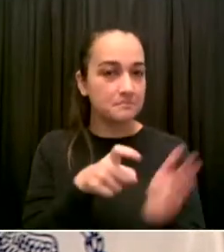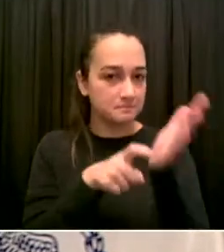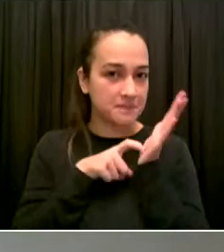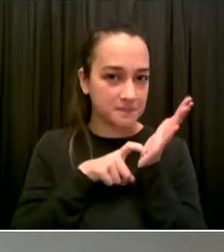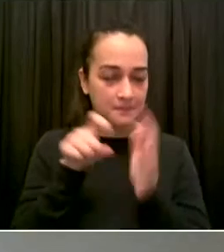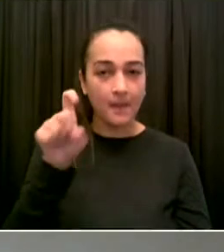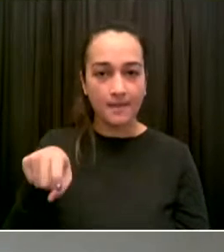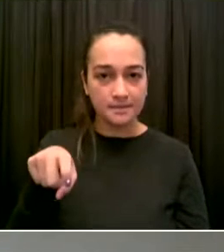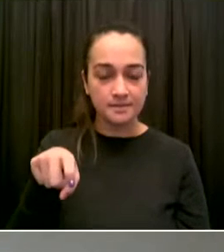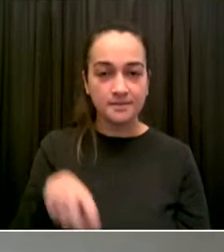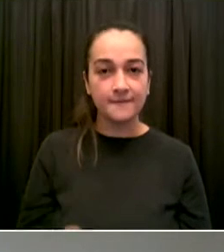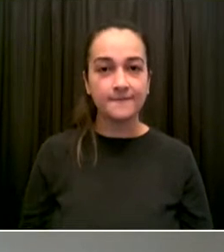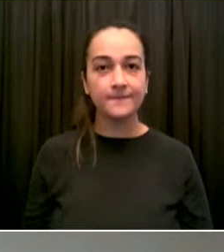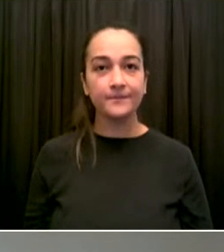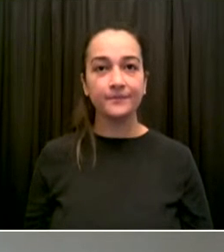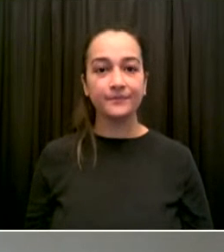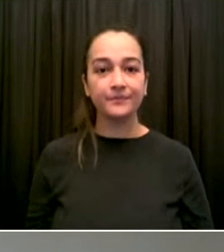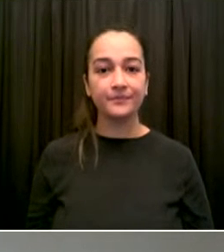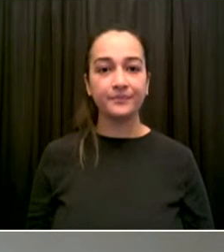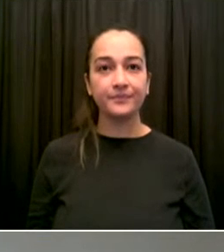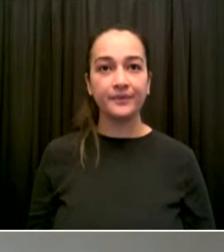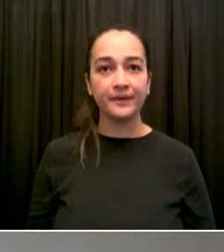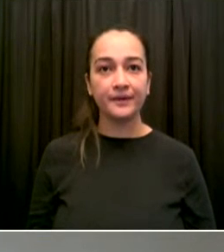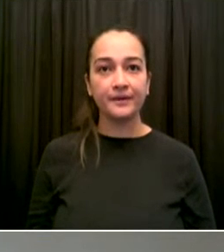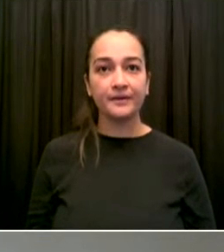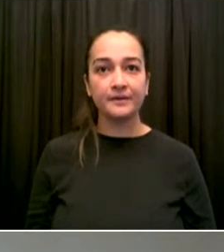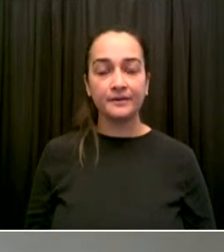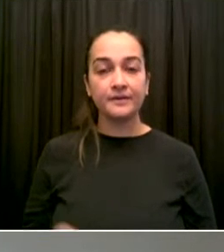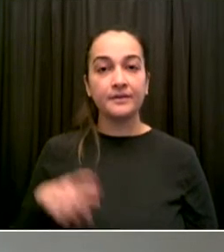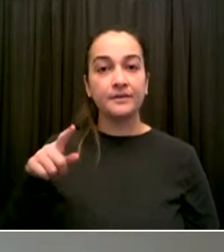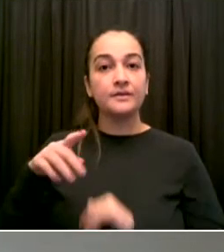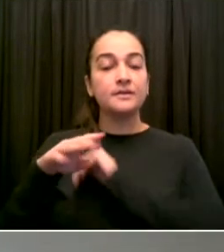PUBLIC SCHOOLS. IMCL BINGTHE LADDER AGAIN TODAY AND AS OF TODAY WE WILL BE